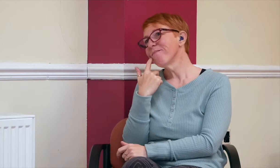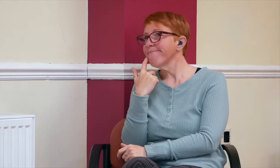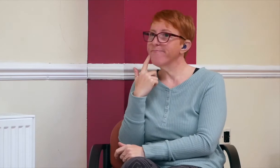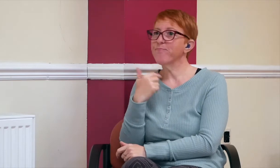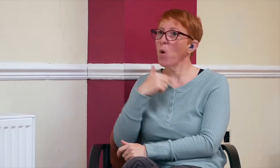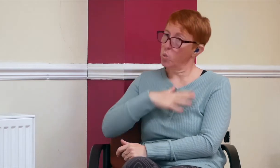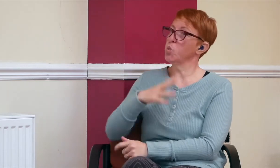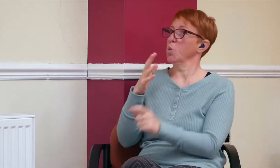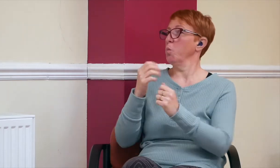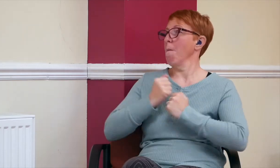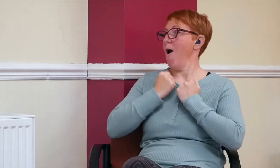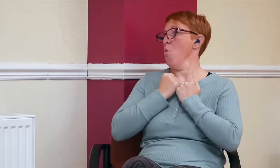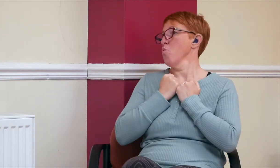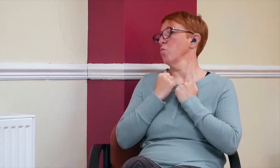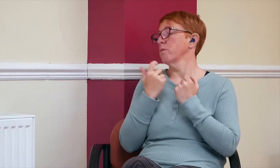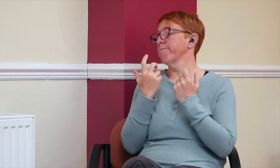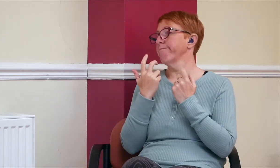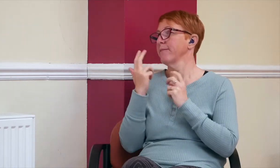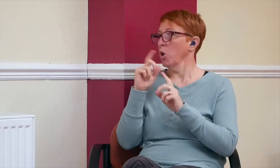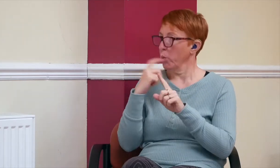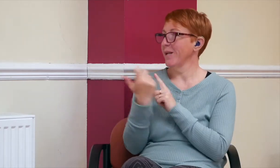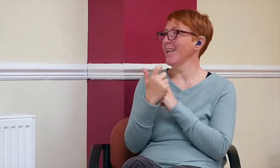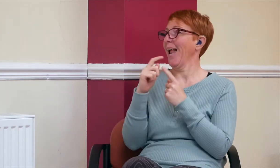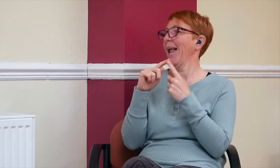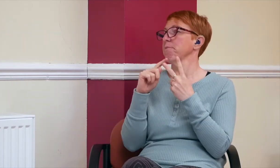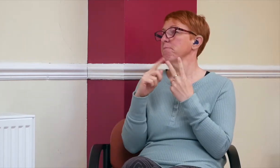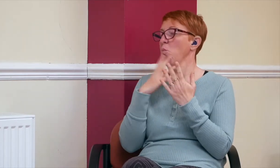but I realise I wanted to mix with my community.